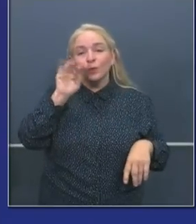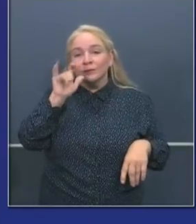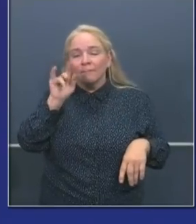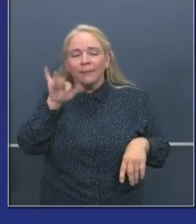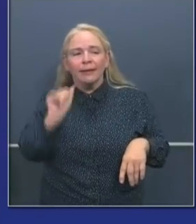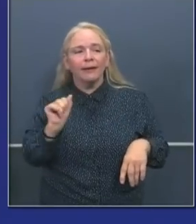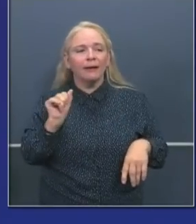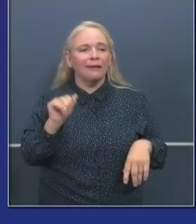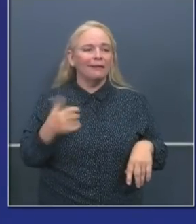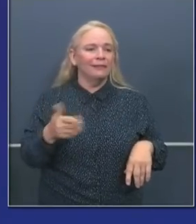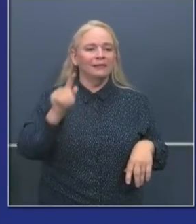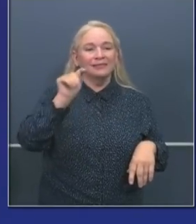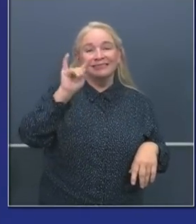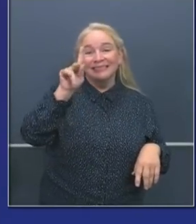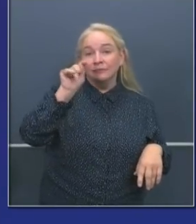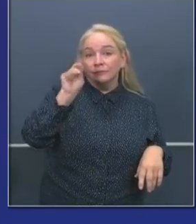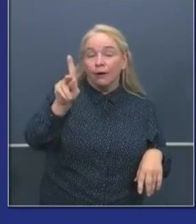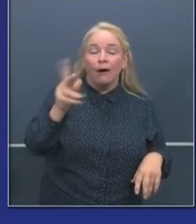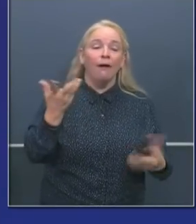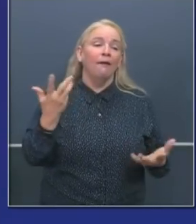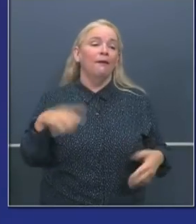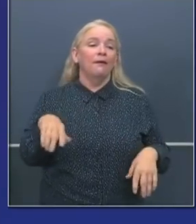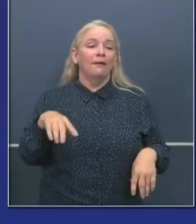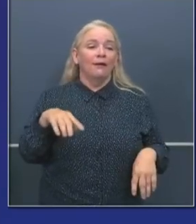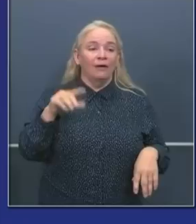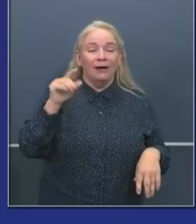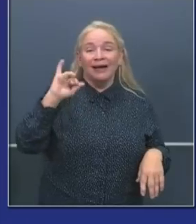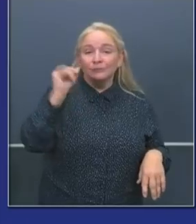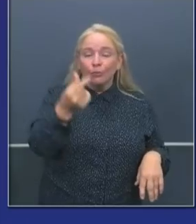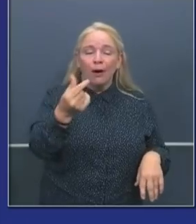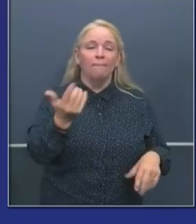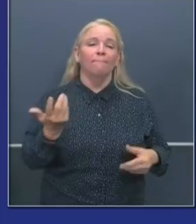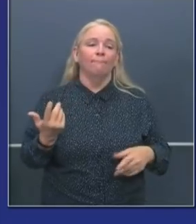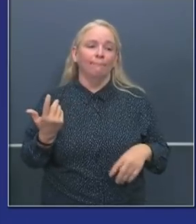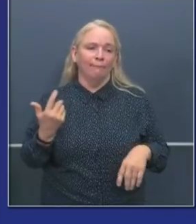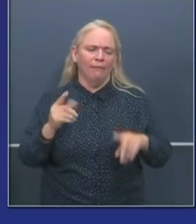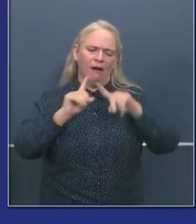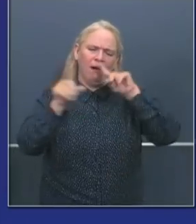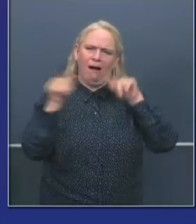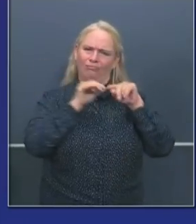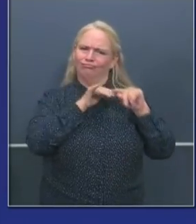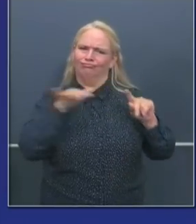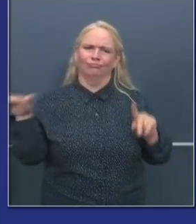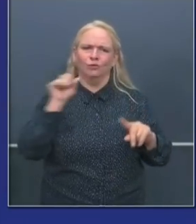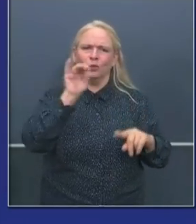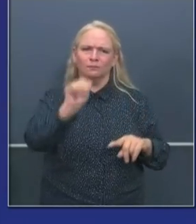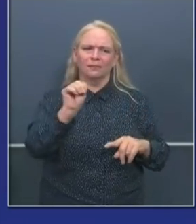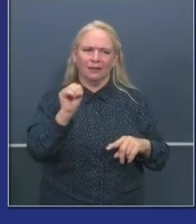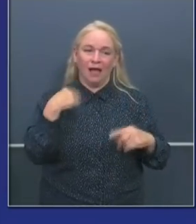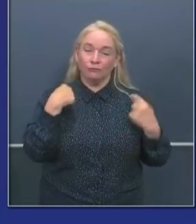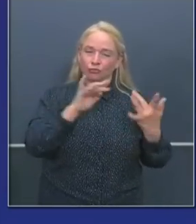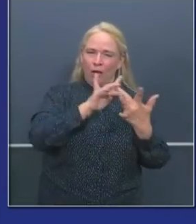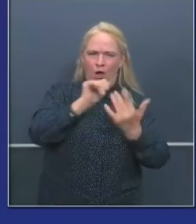PEOPLE WHERE THEY ARE BY AGE, DEMOCRATIC, WHETHER OR NOT THEY'RE WATCHING BROADCAST TV